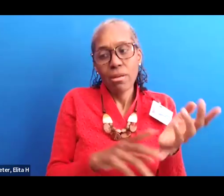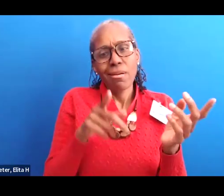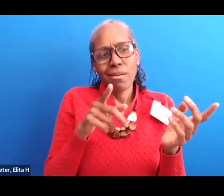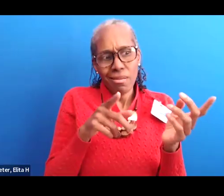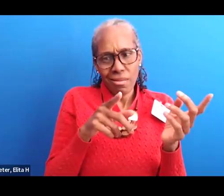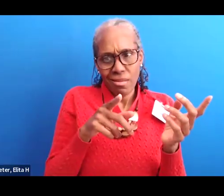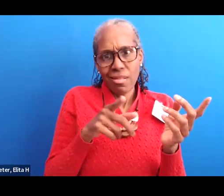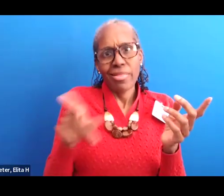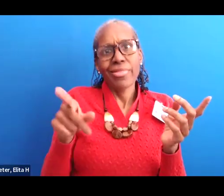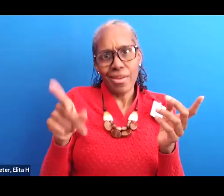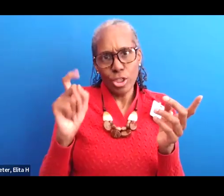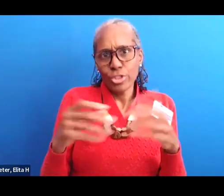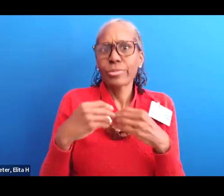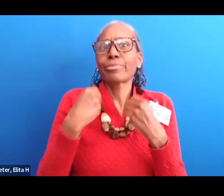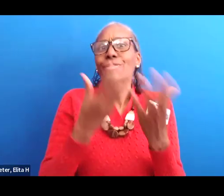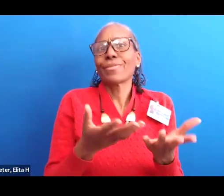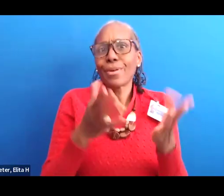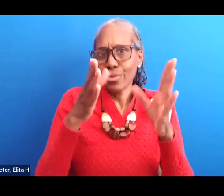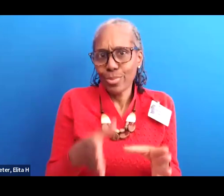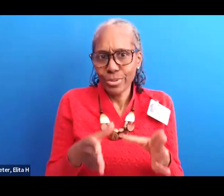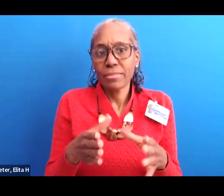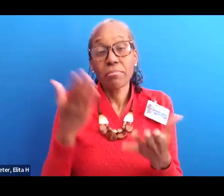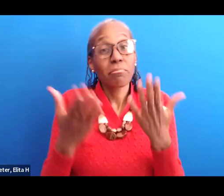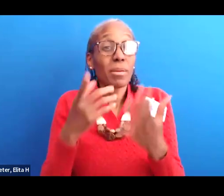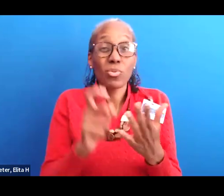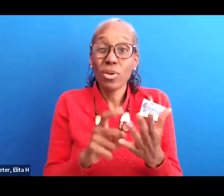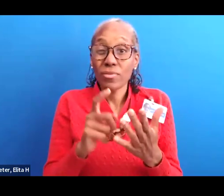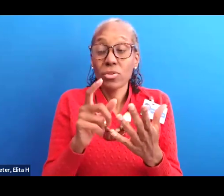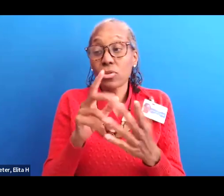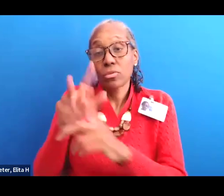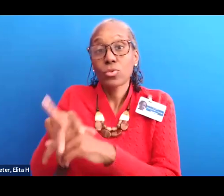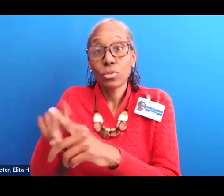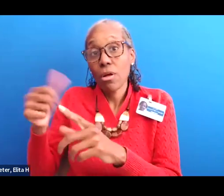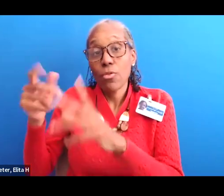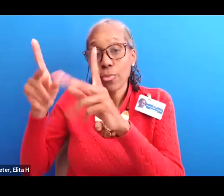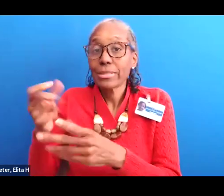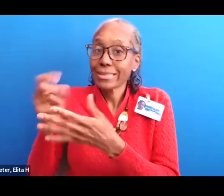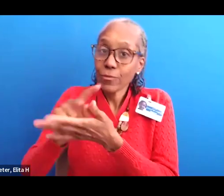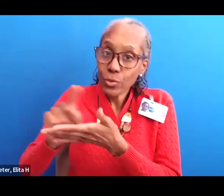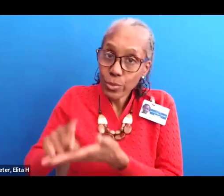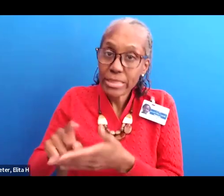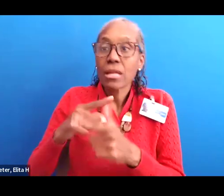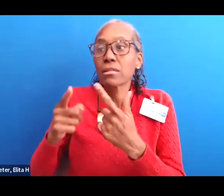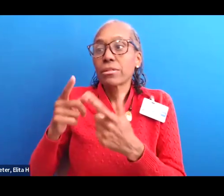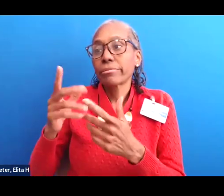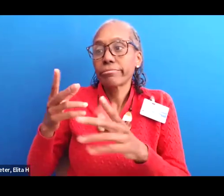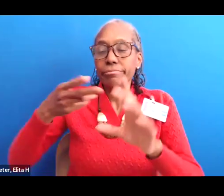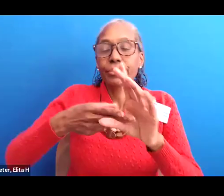applying, supplying that person. You might have to go with somebody different for a couple of weeks until you get into your regular routine.